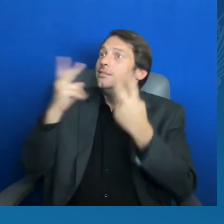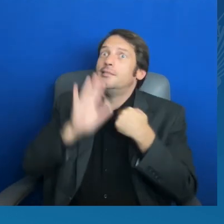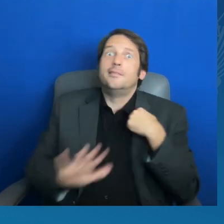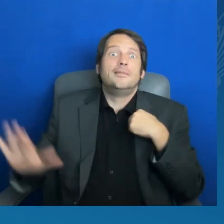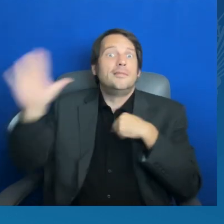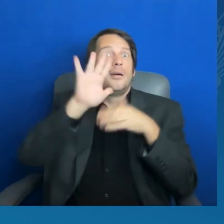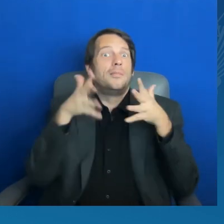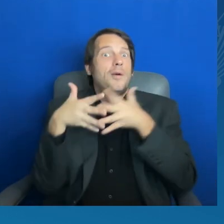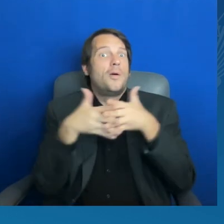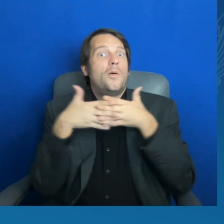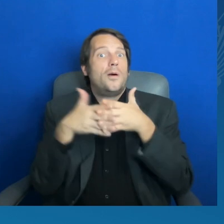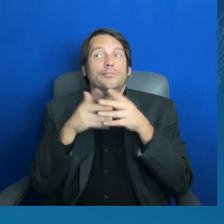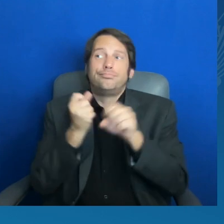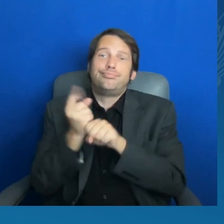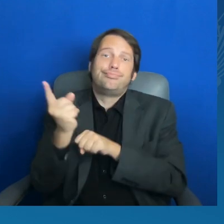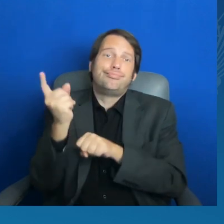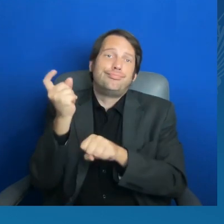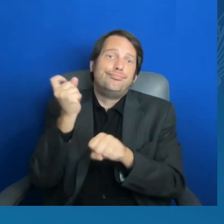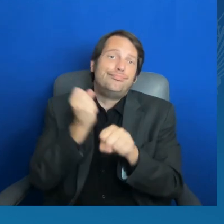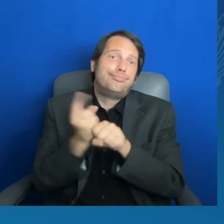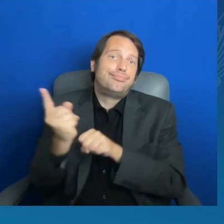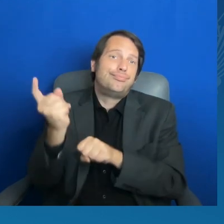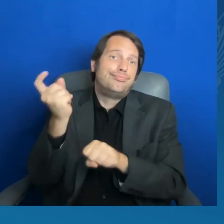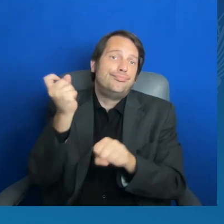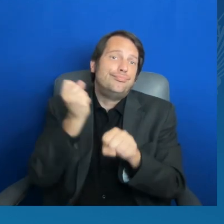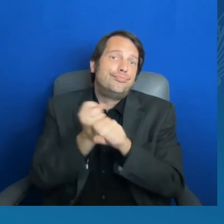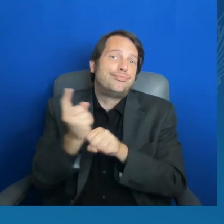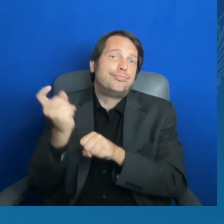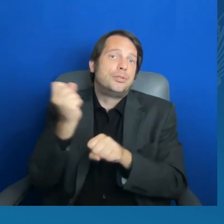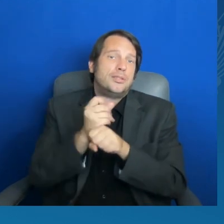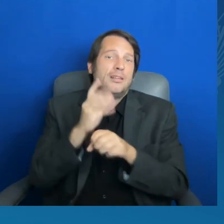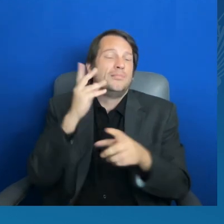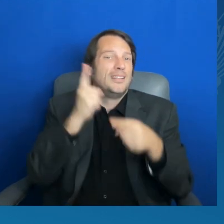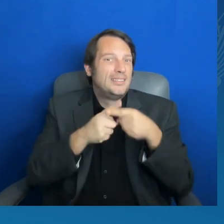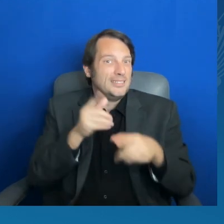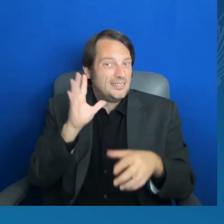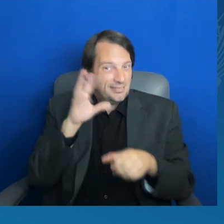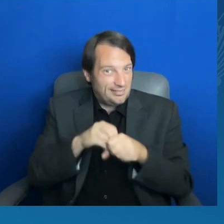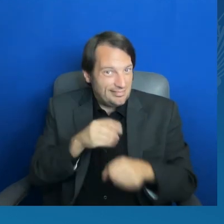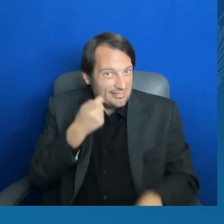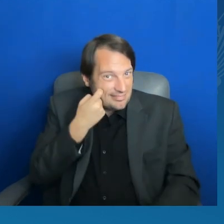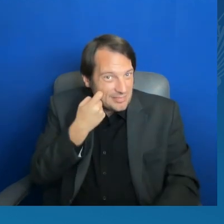you know, most recently as vice president, I -- I went to Buffalo. Right? So, that's -- that's a grocery store.